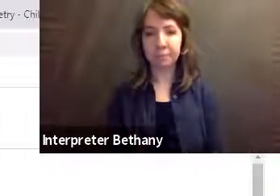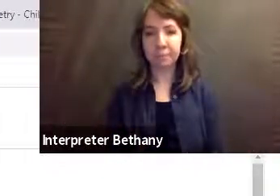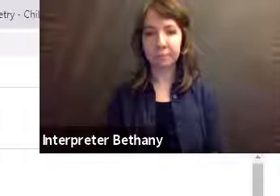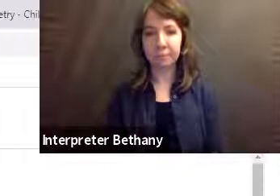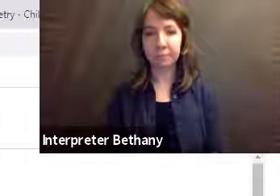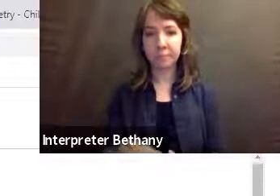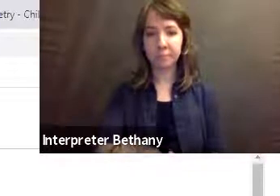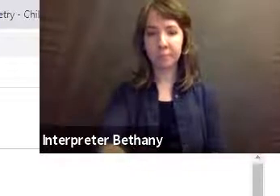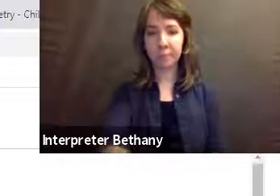Linda Kobashigawa: I'm gonna go back